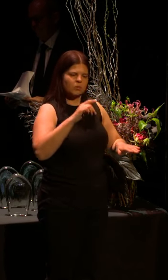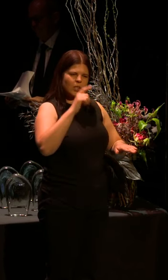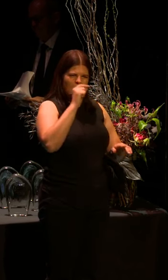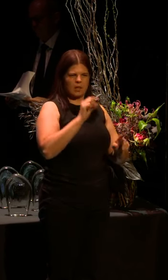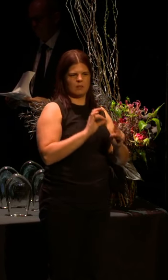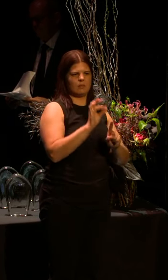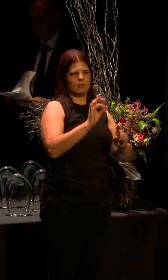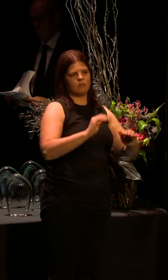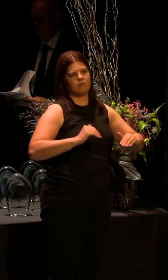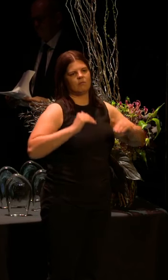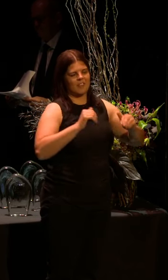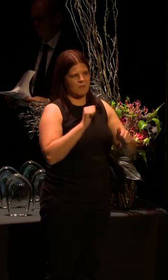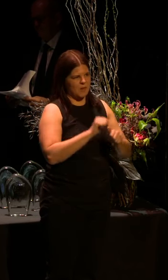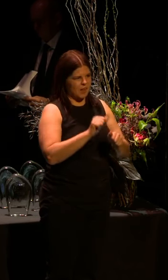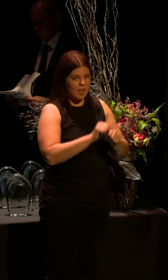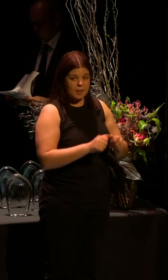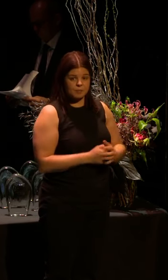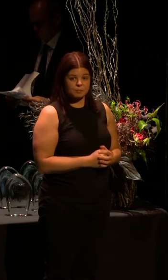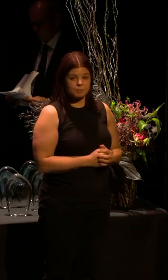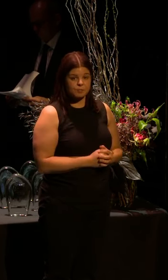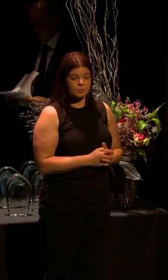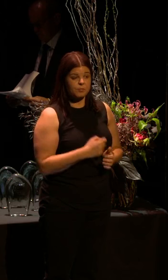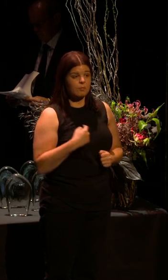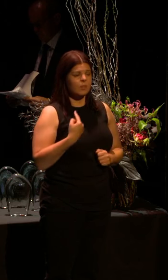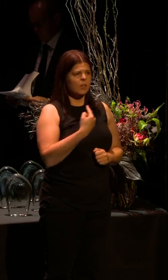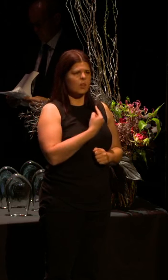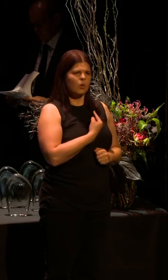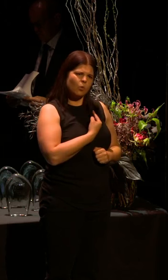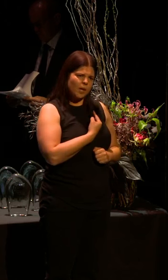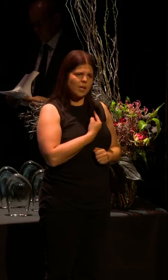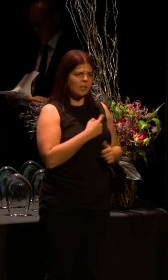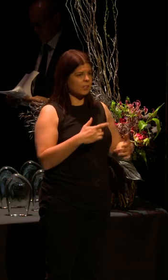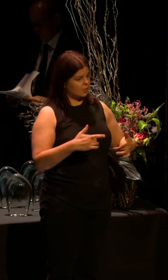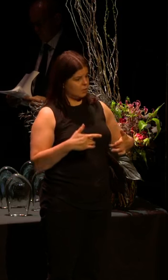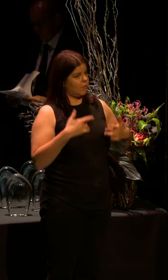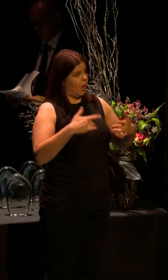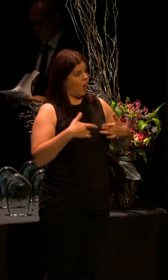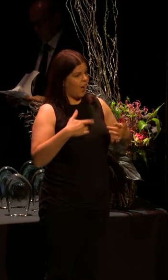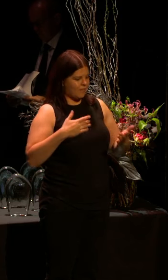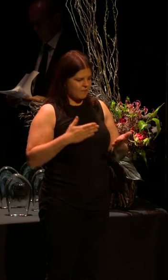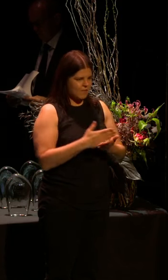and we as First Nations have not only survived, but we're certainly thriving.